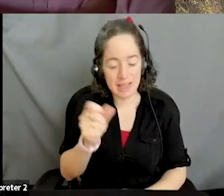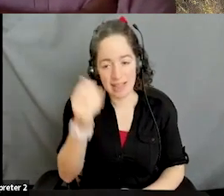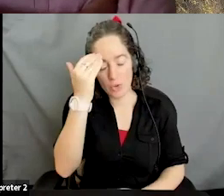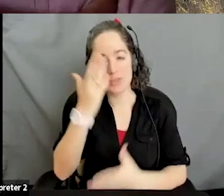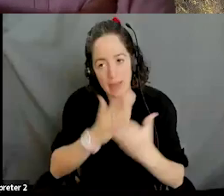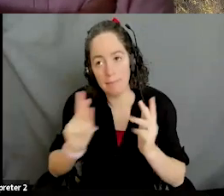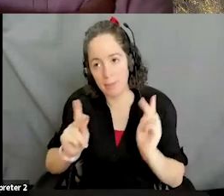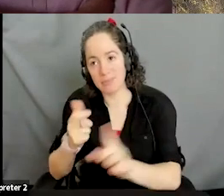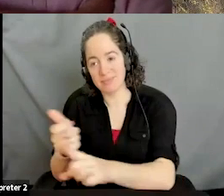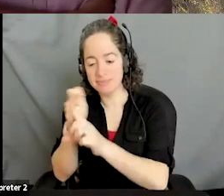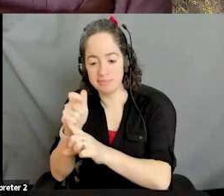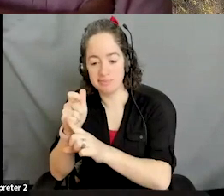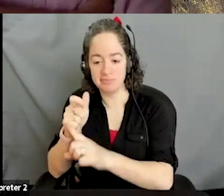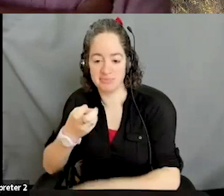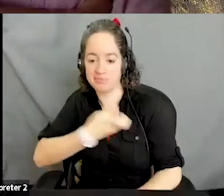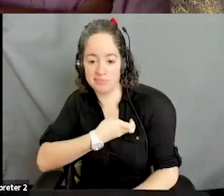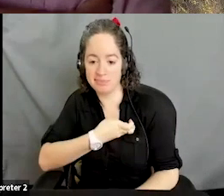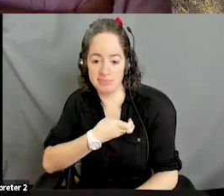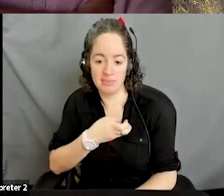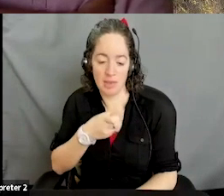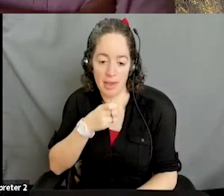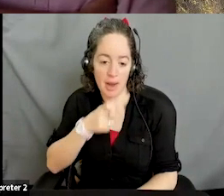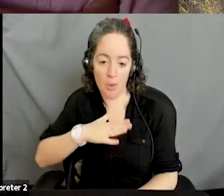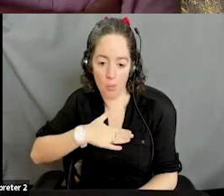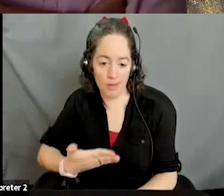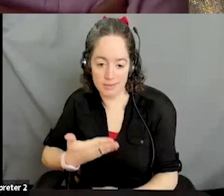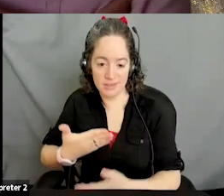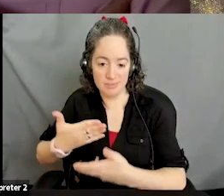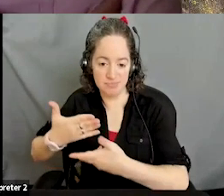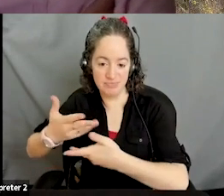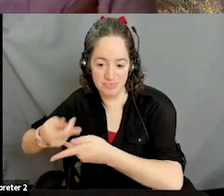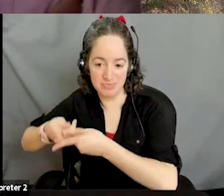but there are a whole lot of people that will that are just in a position of ignorance.